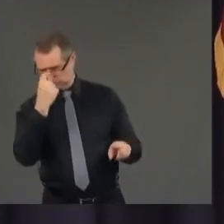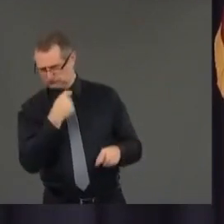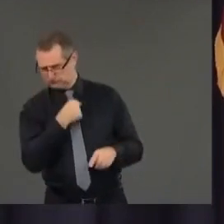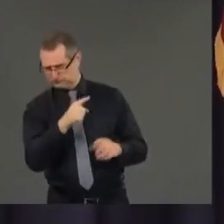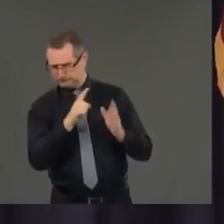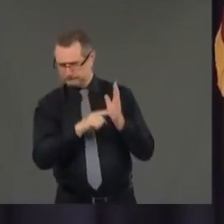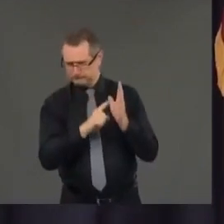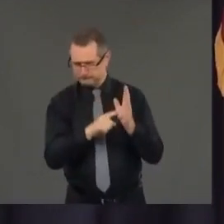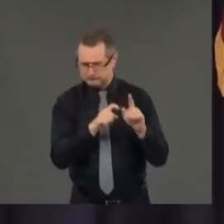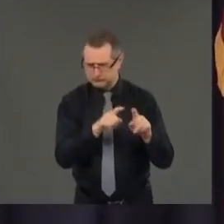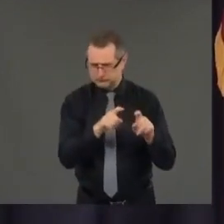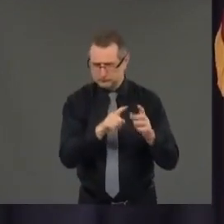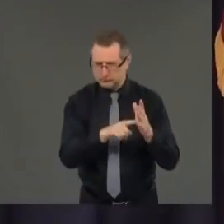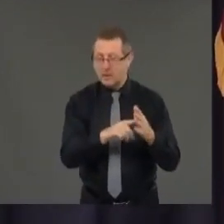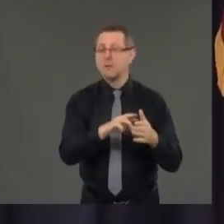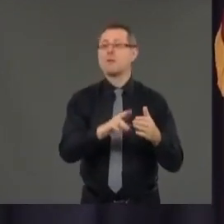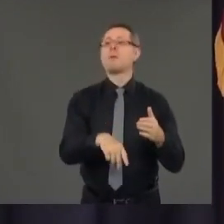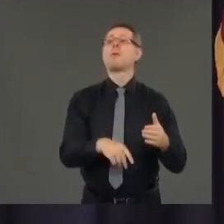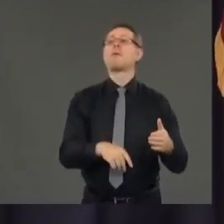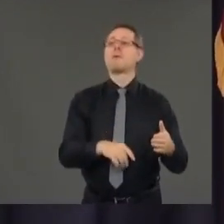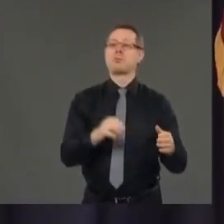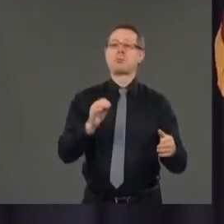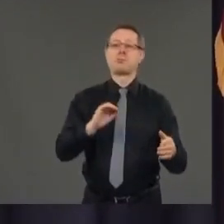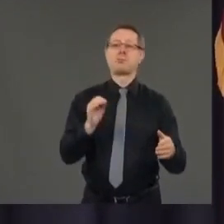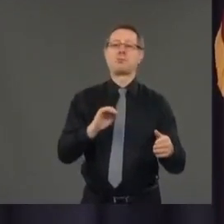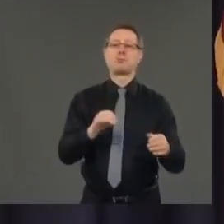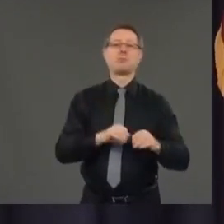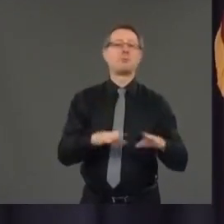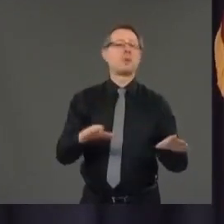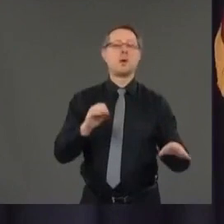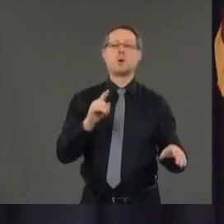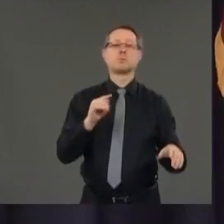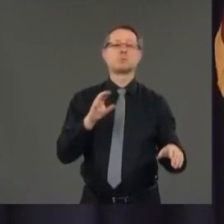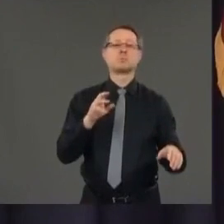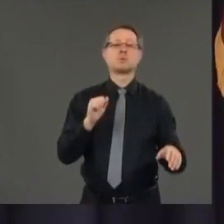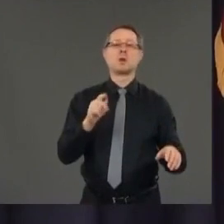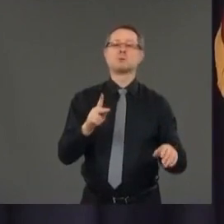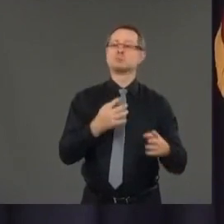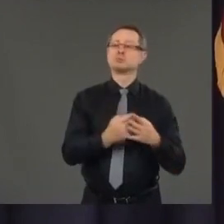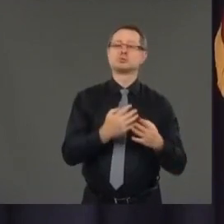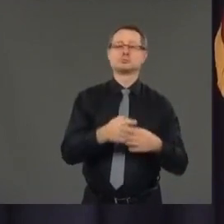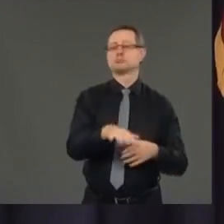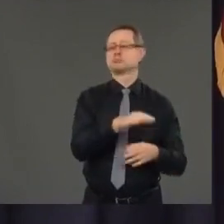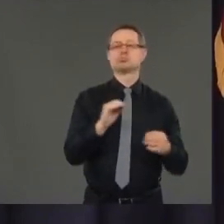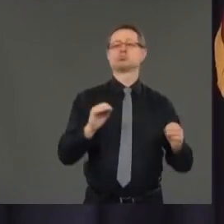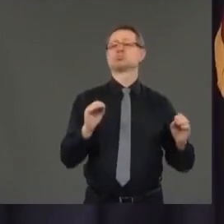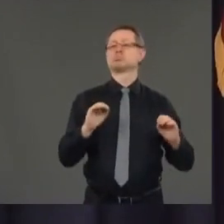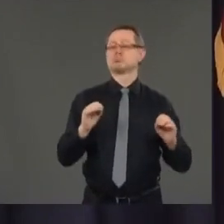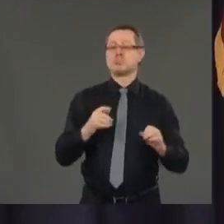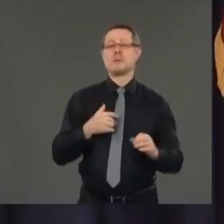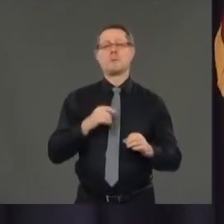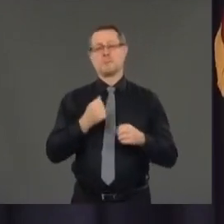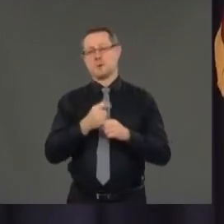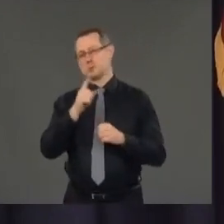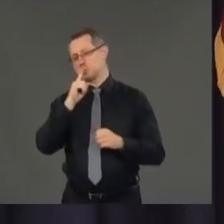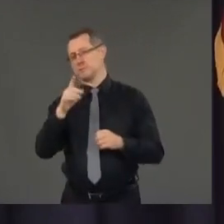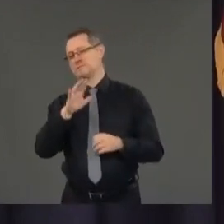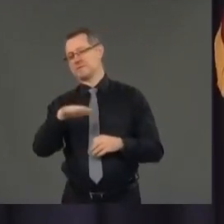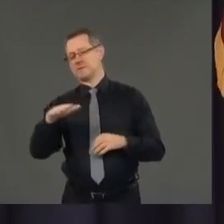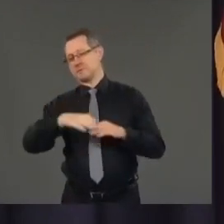JUST TO TEST EVERYBODY, SO WE HAD A GUT-CHECK TO MAKE SURE WHAT IS BELIEVED TO BE THE CASE